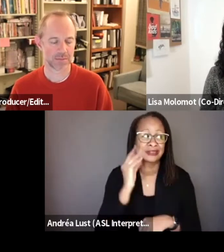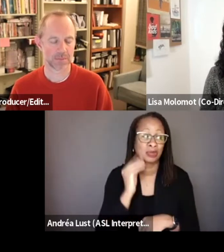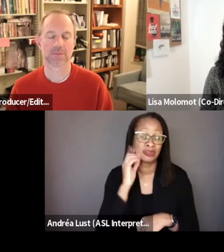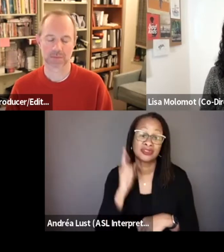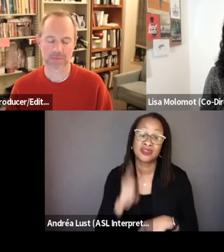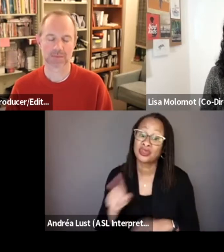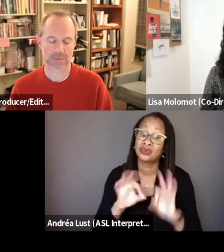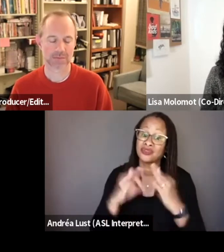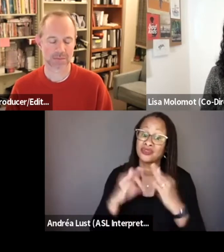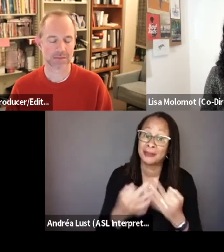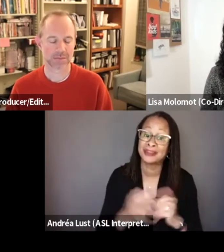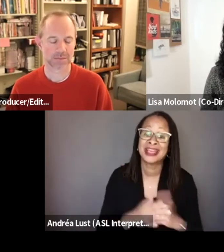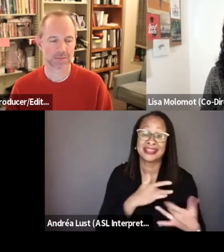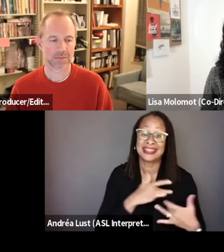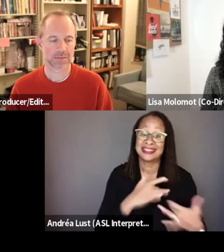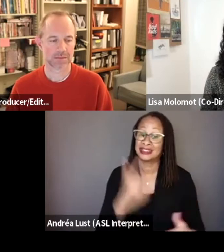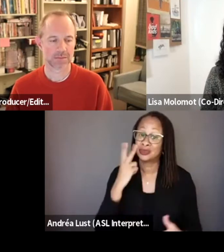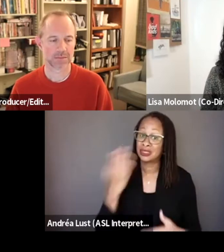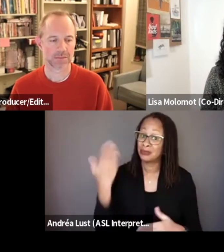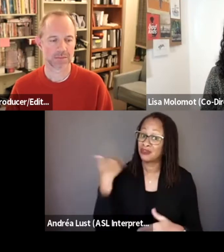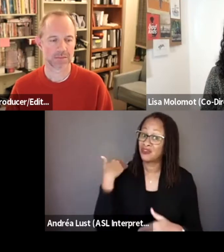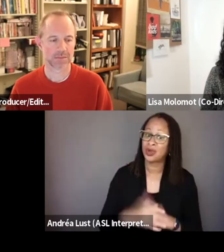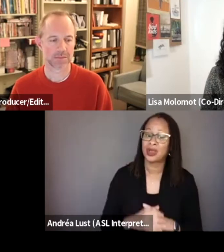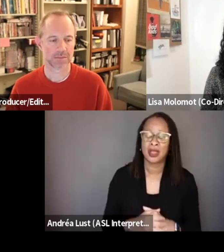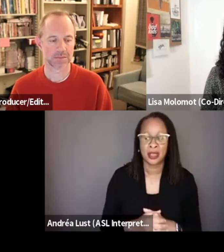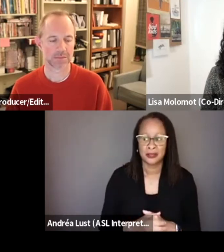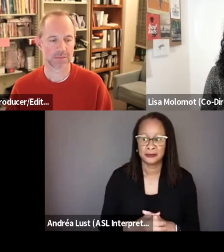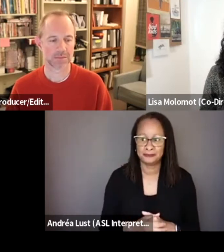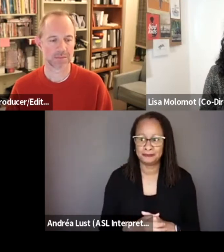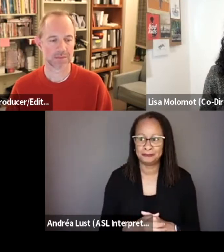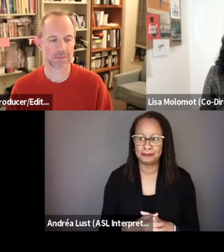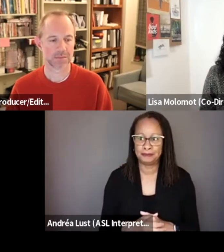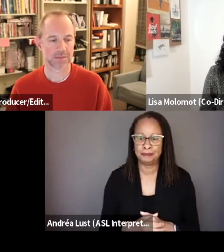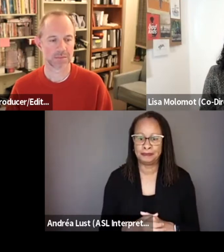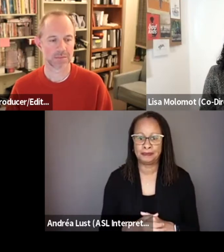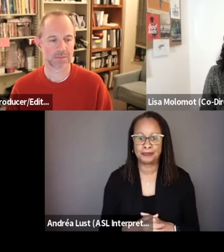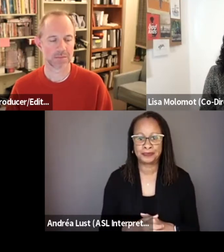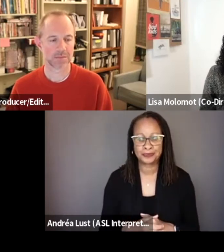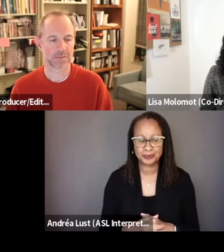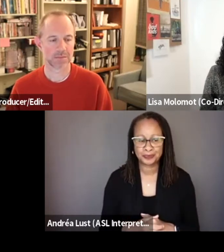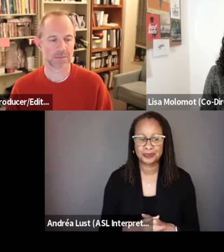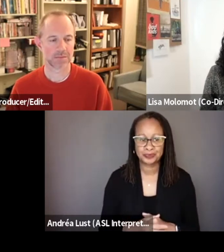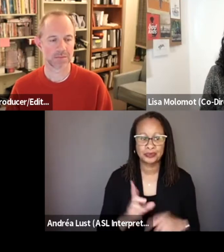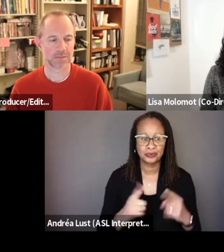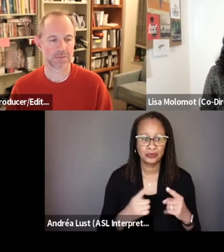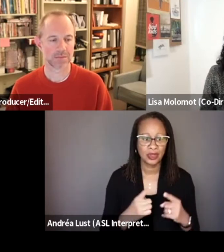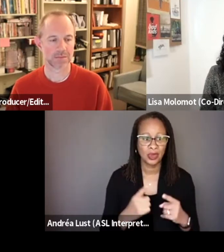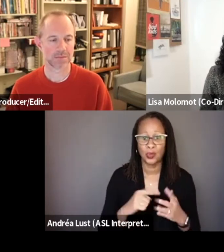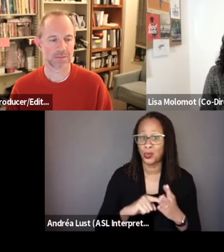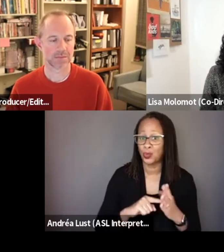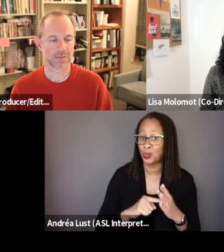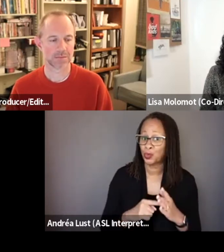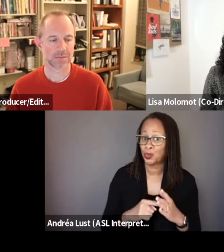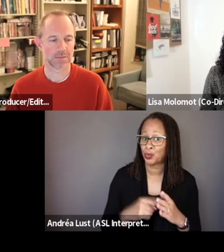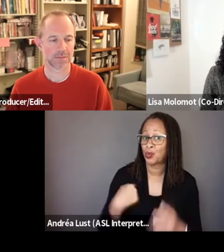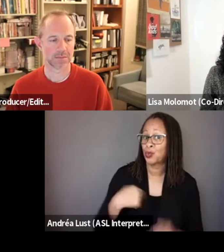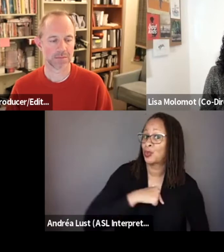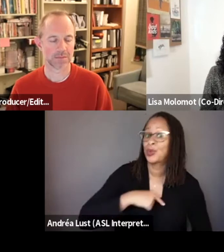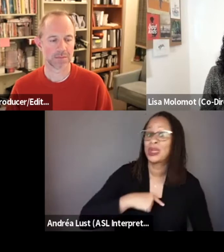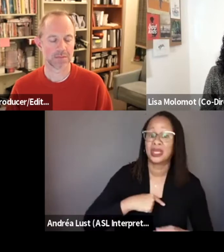than they were used to seeing. And so, you know, we got to know a lot of people in Brooks County